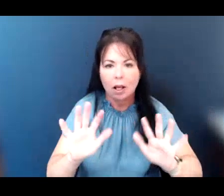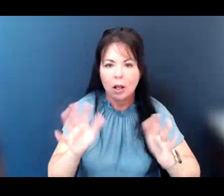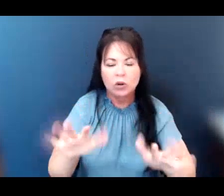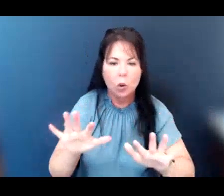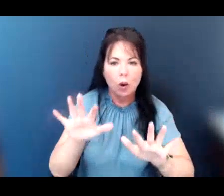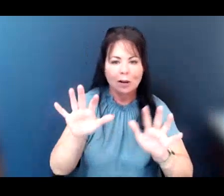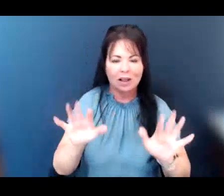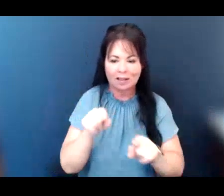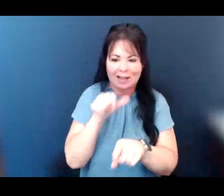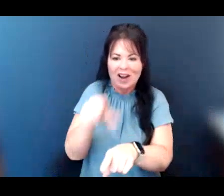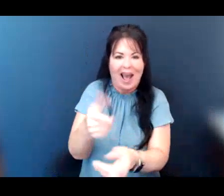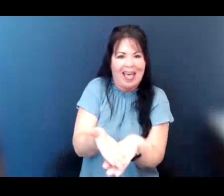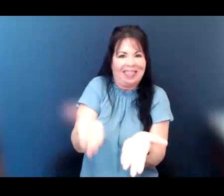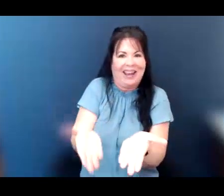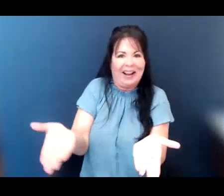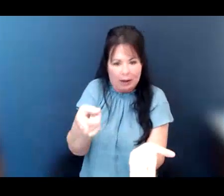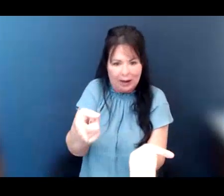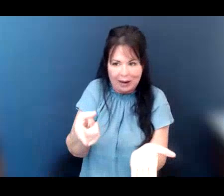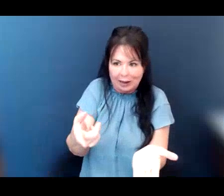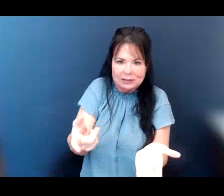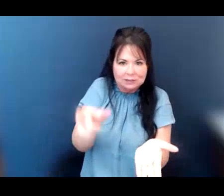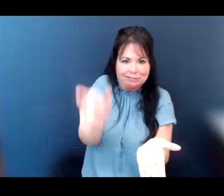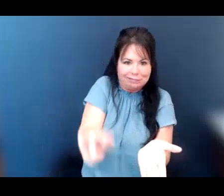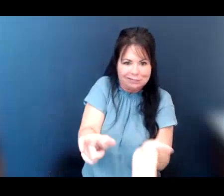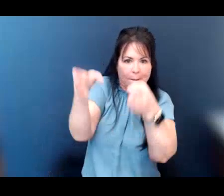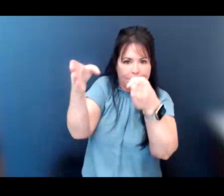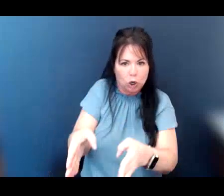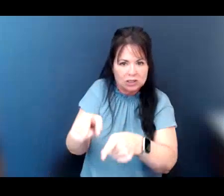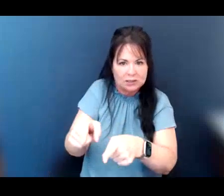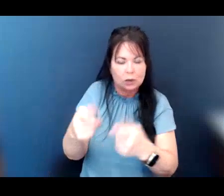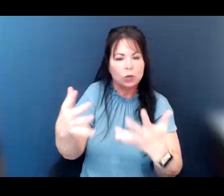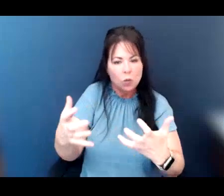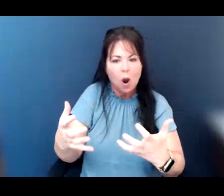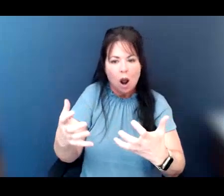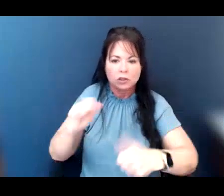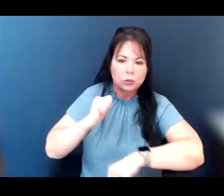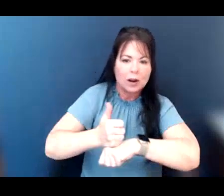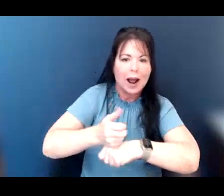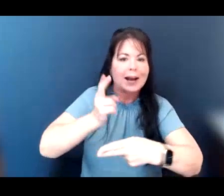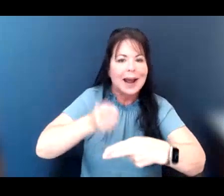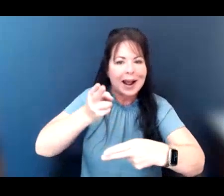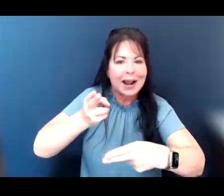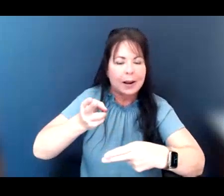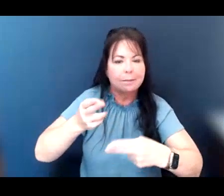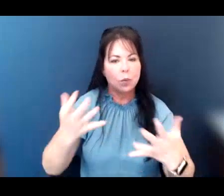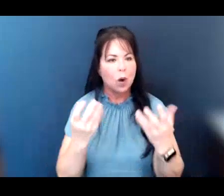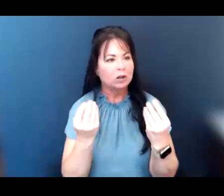It's an actual person. So that's why we want to give personas names. We want to give them robust personalities to help us understand.